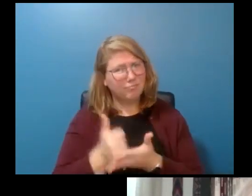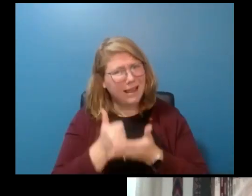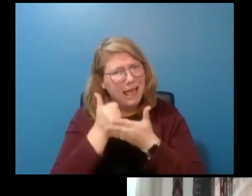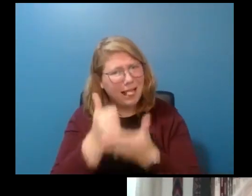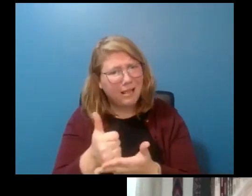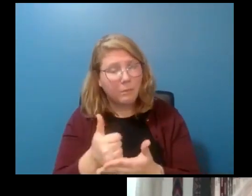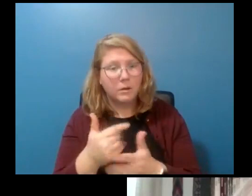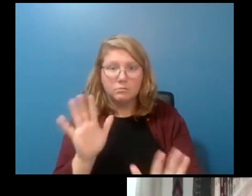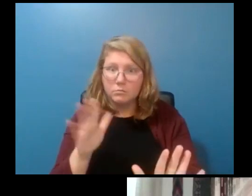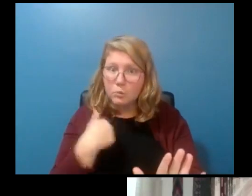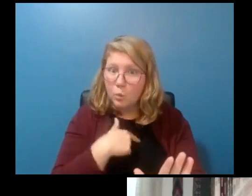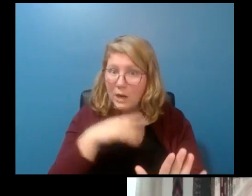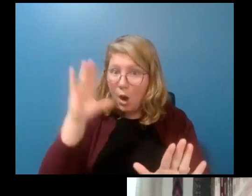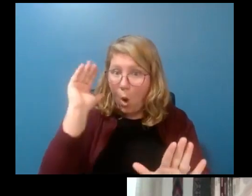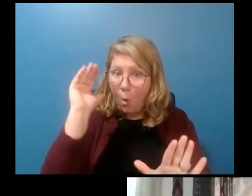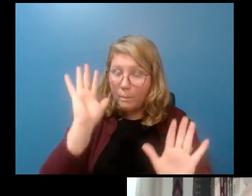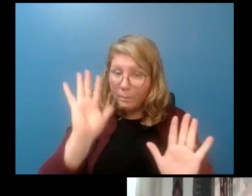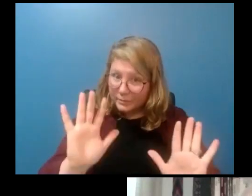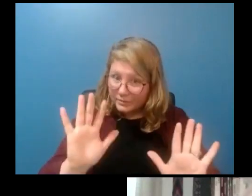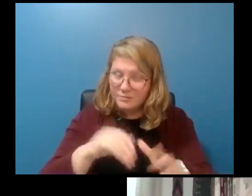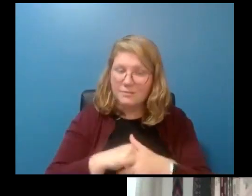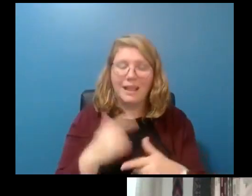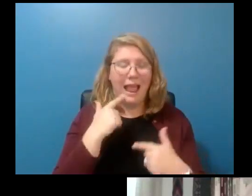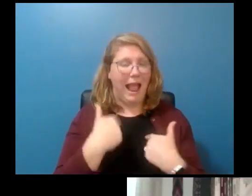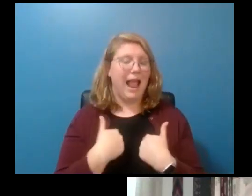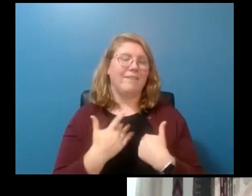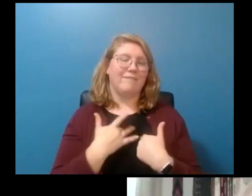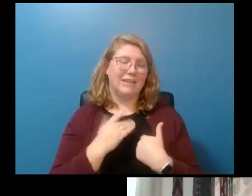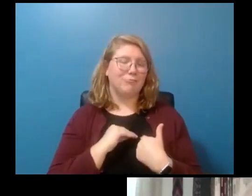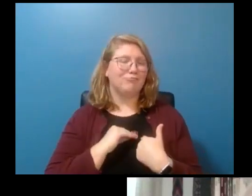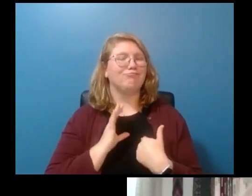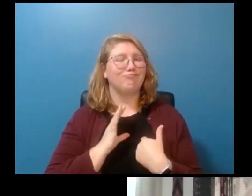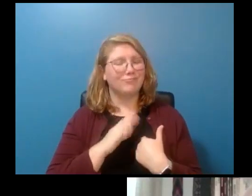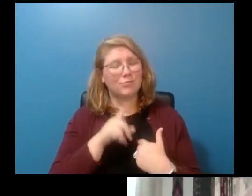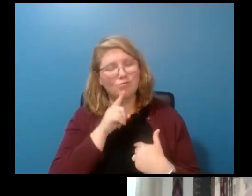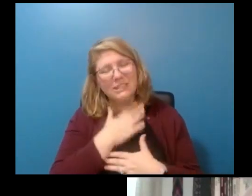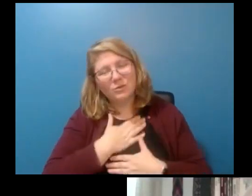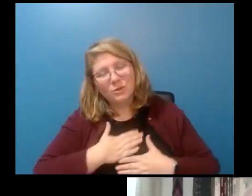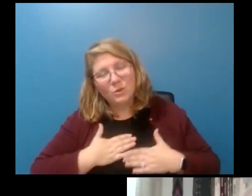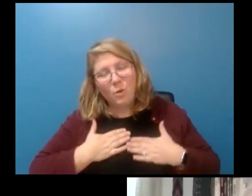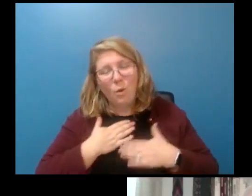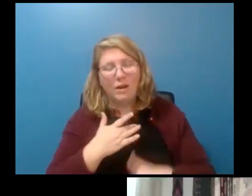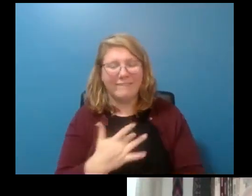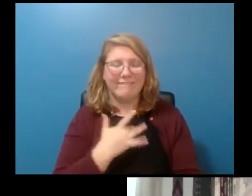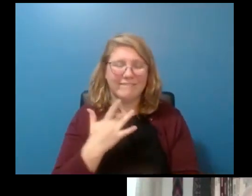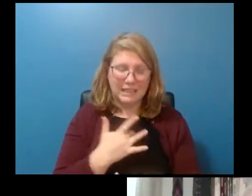mental health care is being provided in the jail. Before we call it a mental healthcare